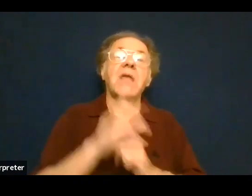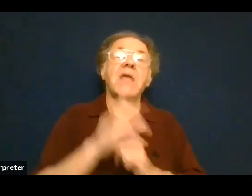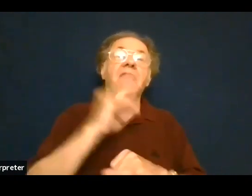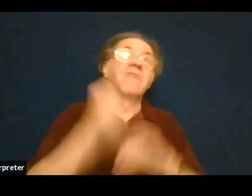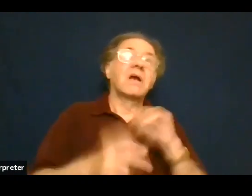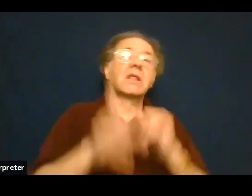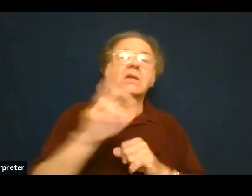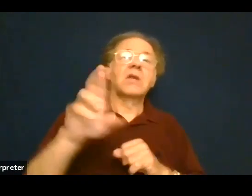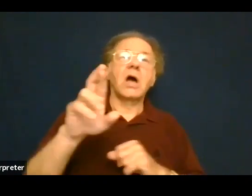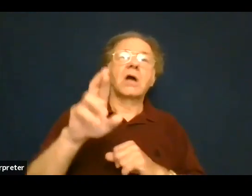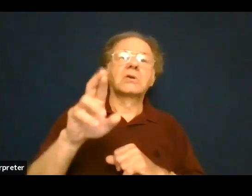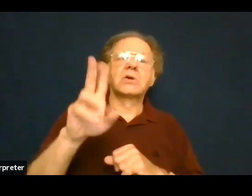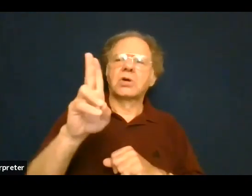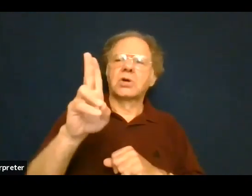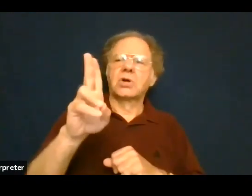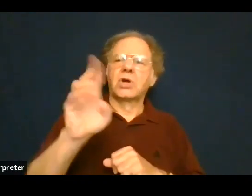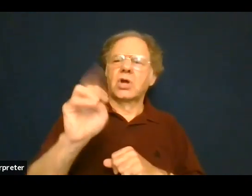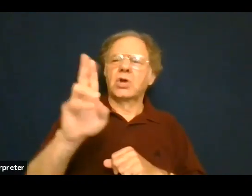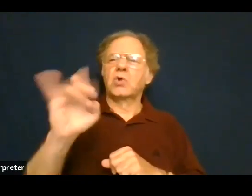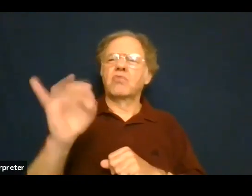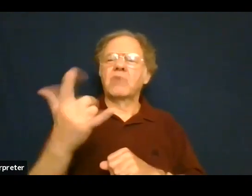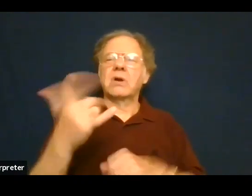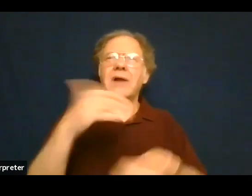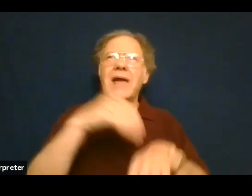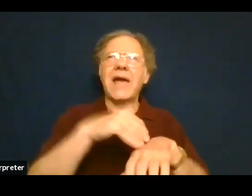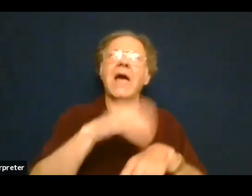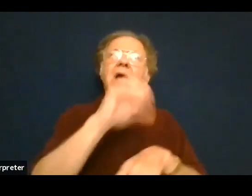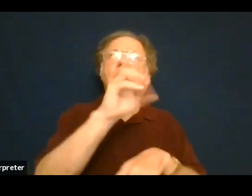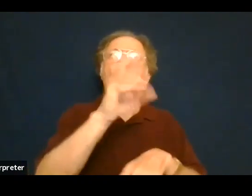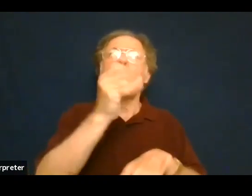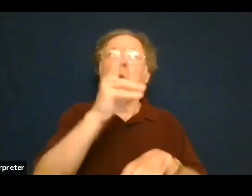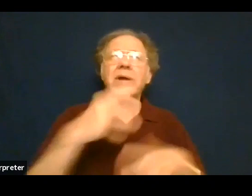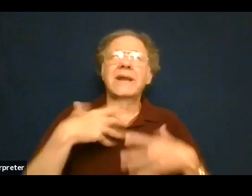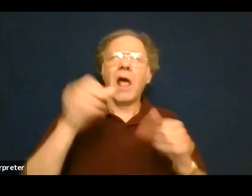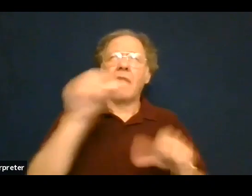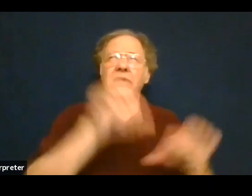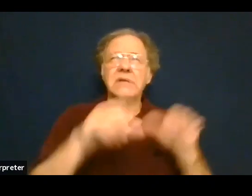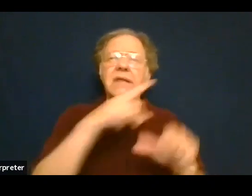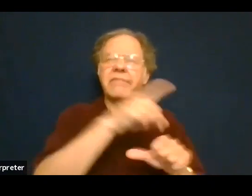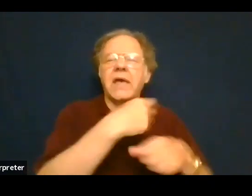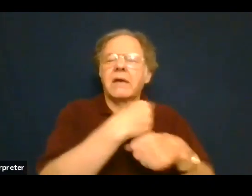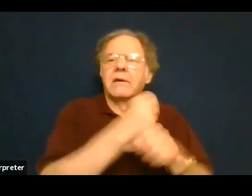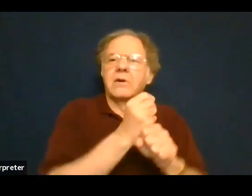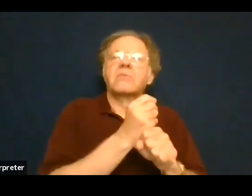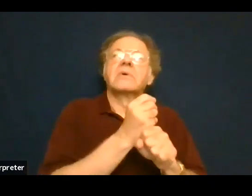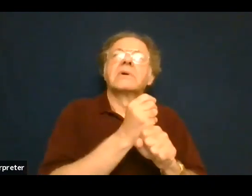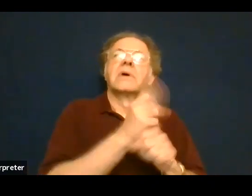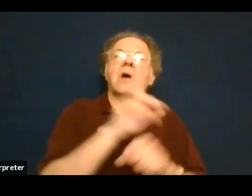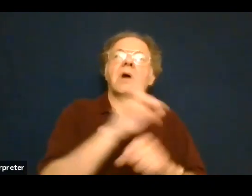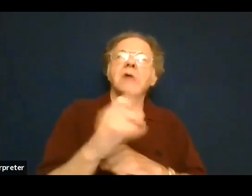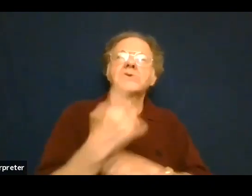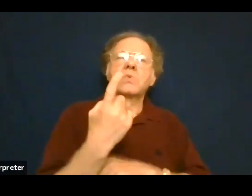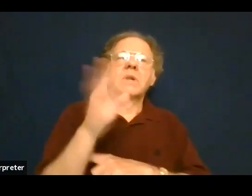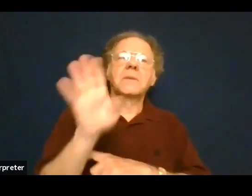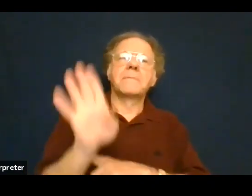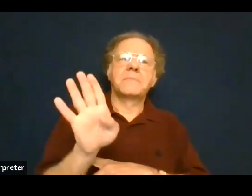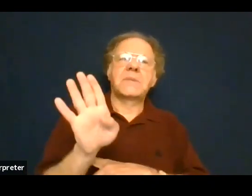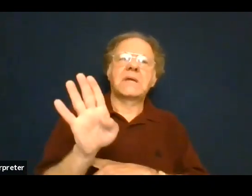who is at the Oregon Health and Science University has created an USH1B non-human primate model.